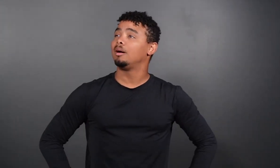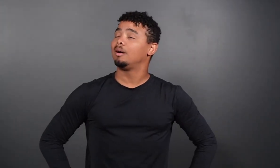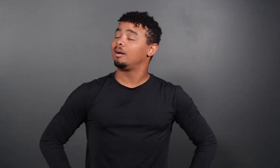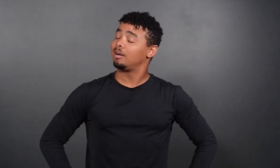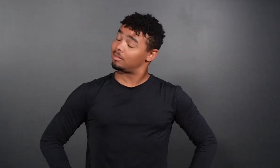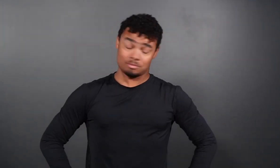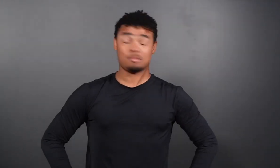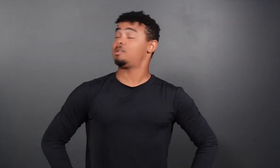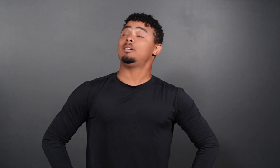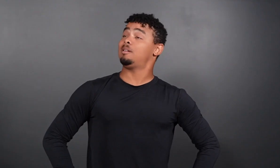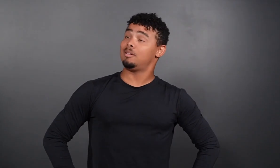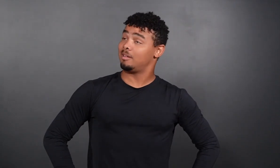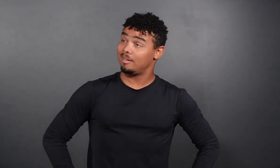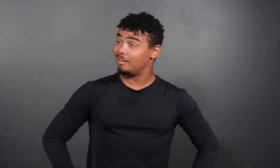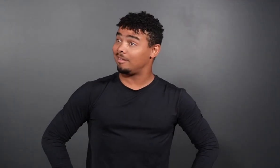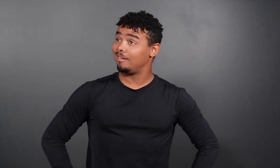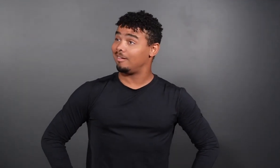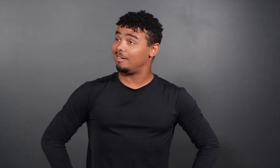he shakes off the experience, amazed